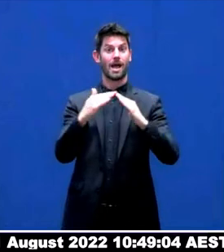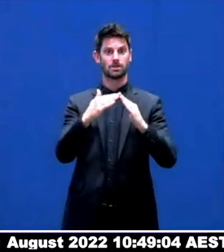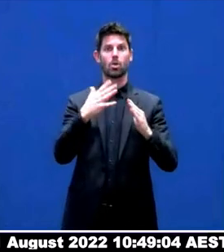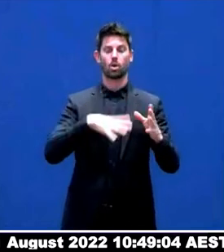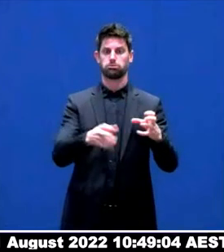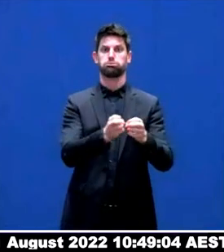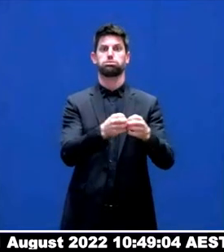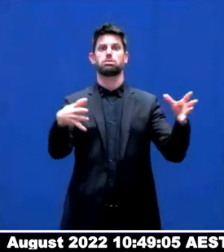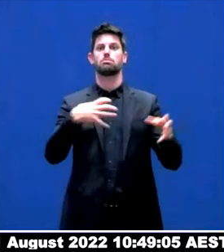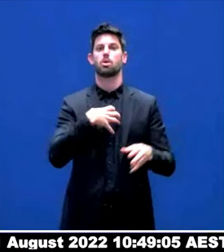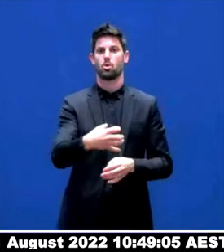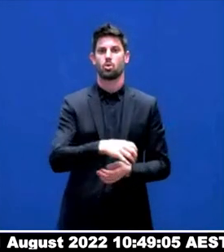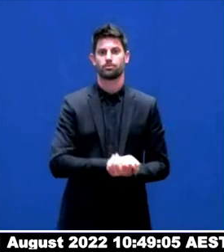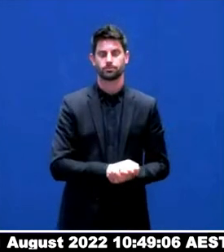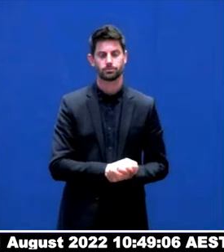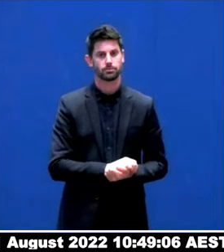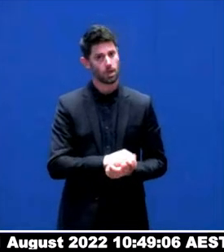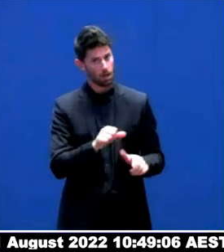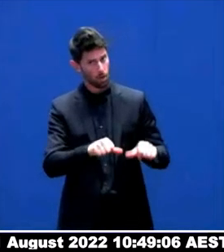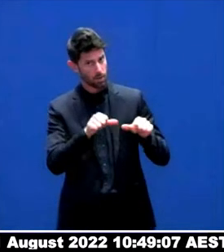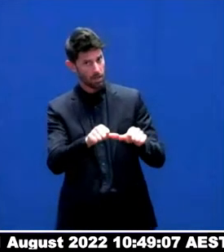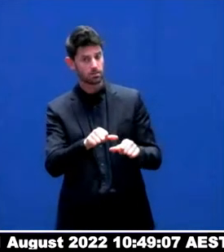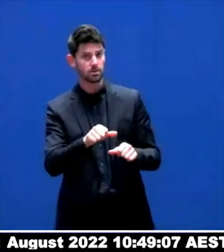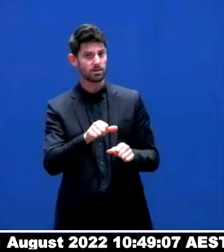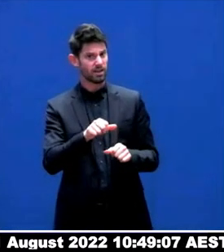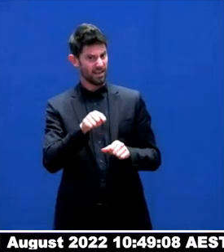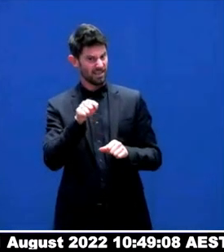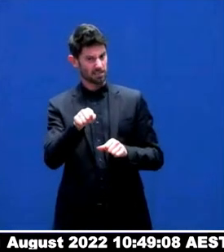And to the extent that the Council does not presently exist, are we to